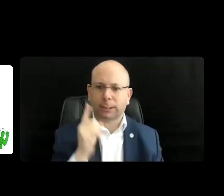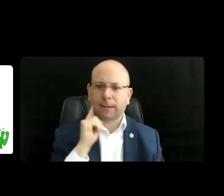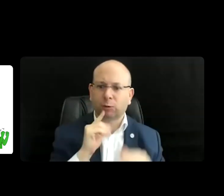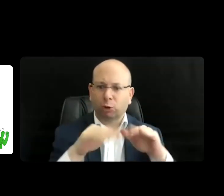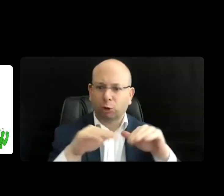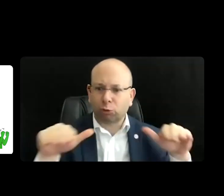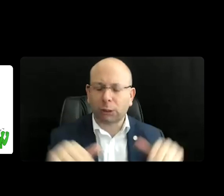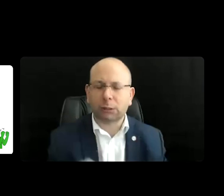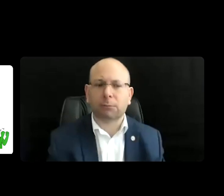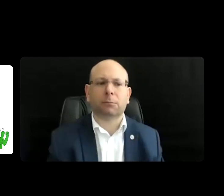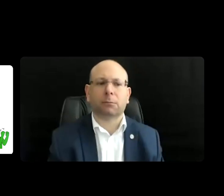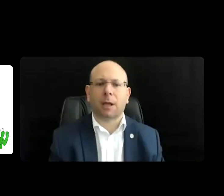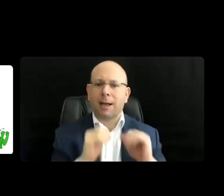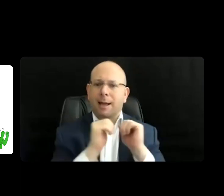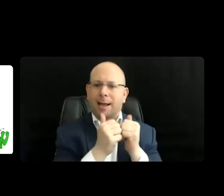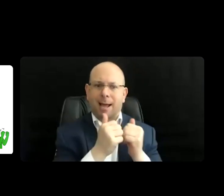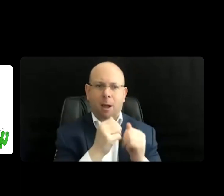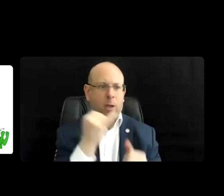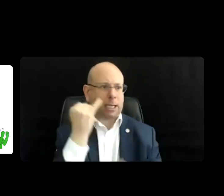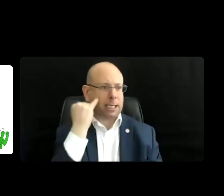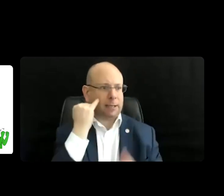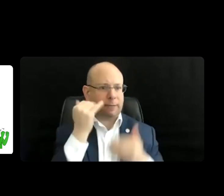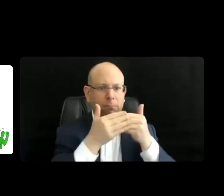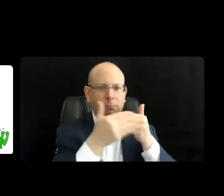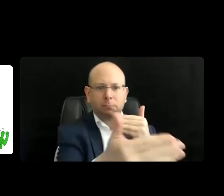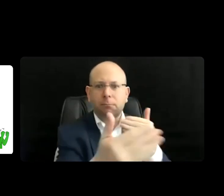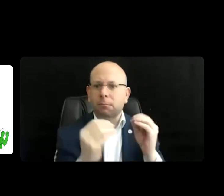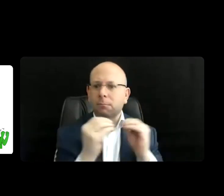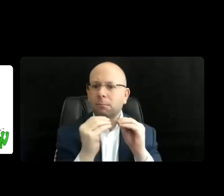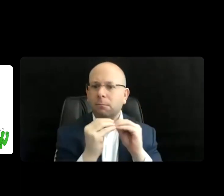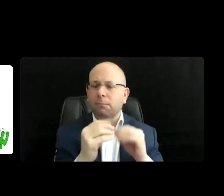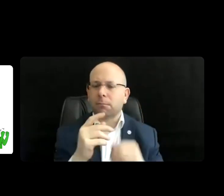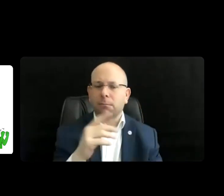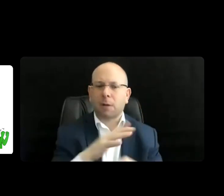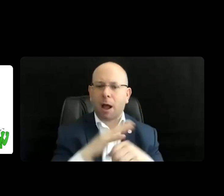an opportunity for us to learn how to redesign education to be more effective for deaf